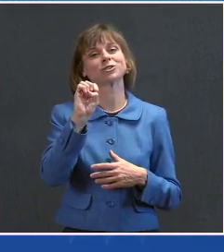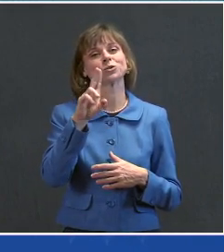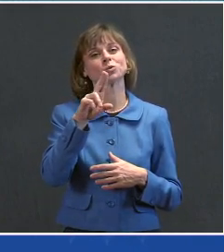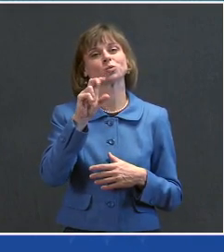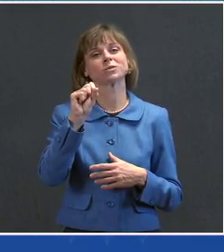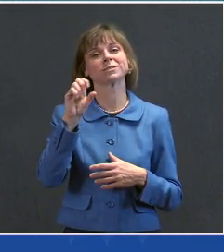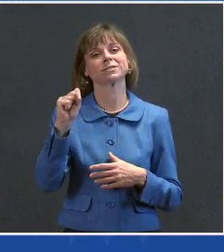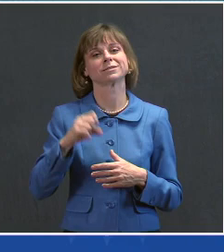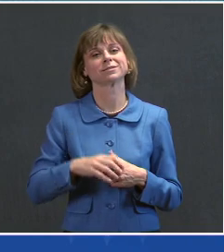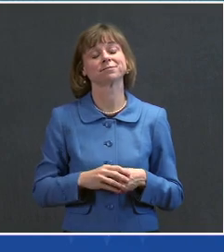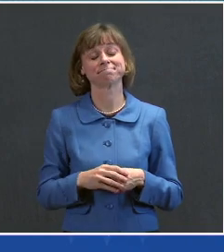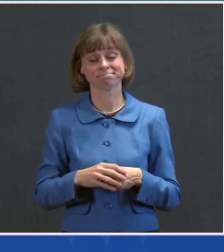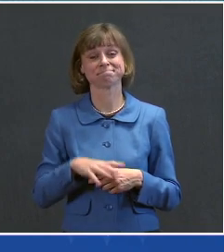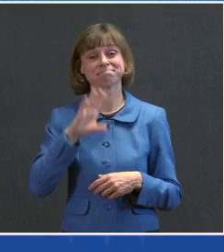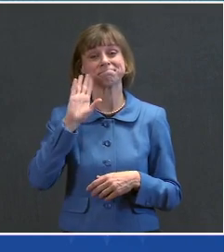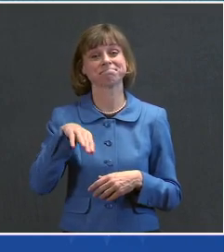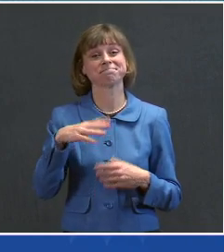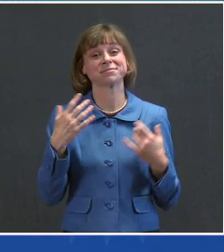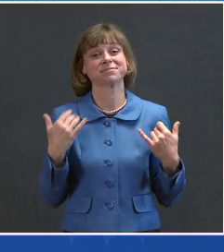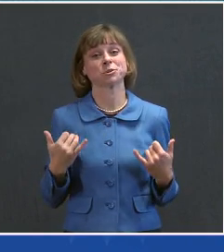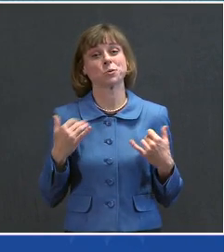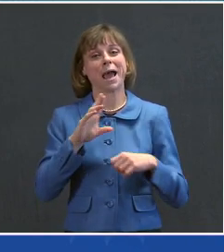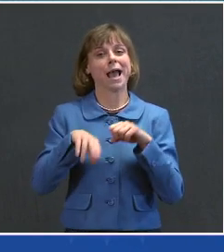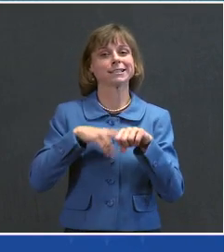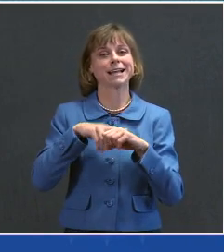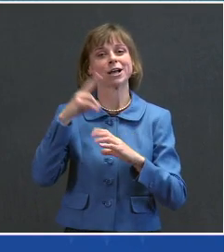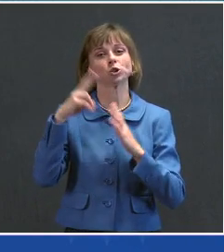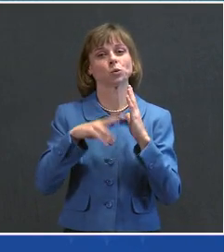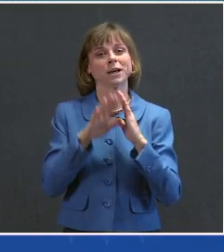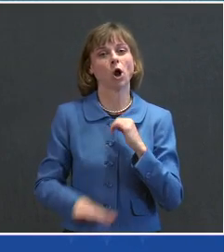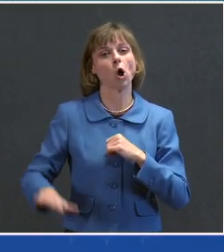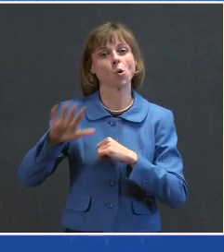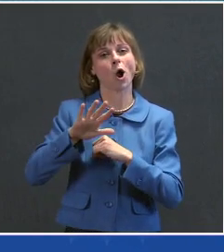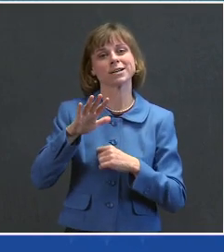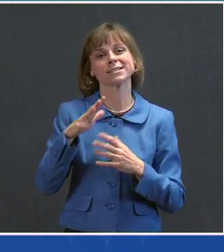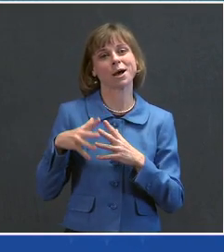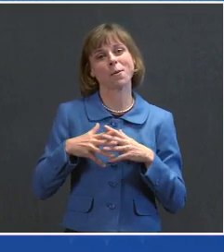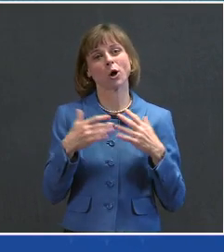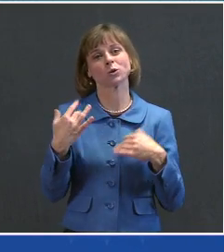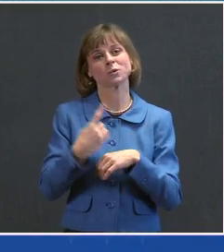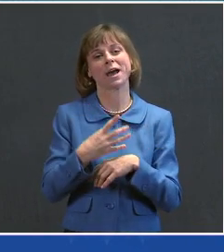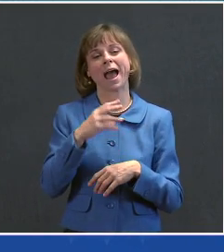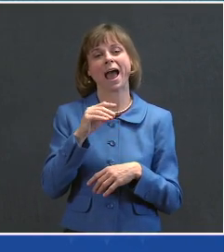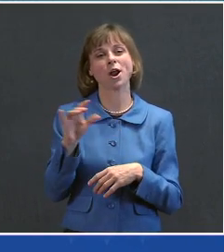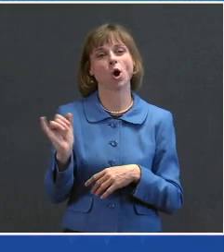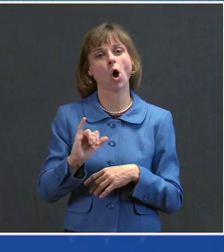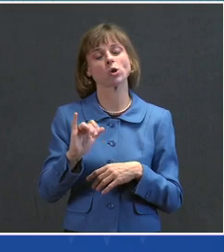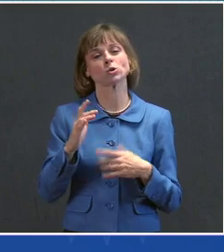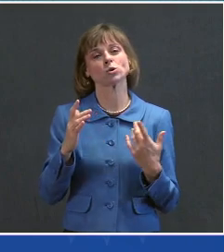It is National Read Across America Day. It's also Dr. Seuss's birthday. Both former Presidents Obama and Trump